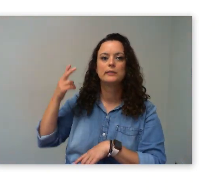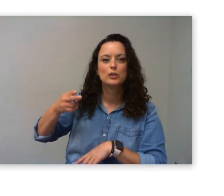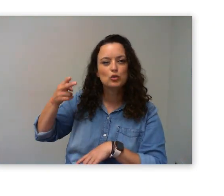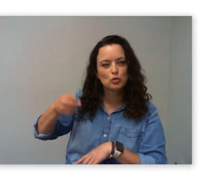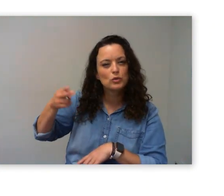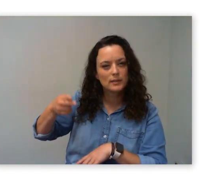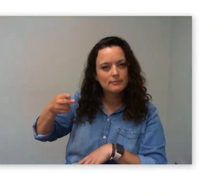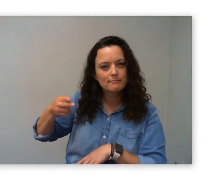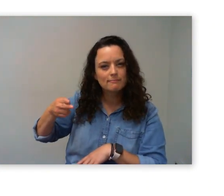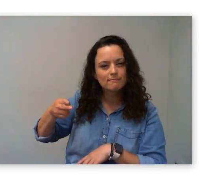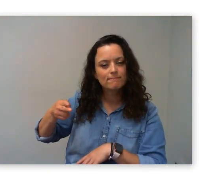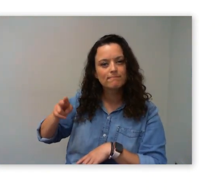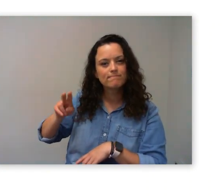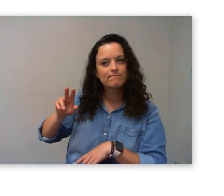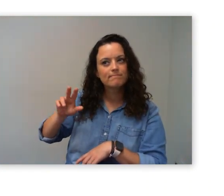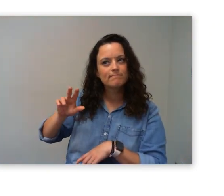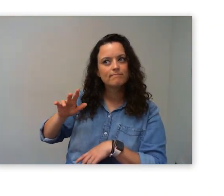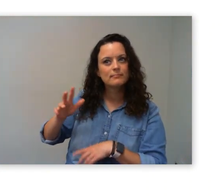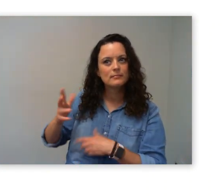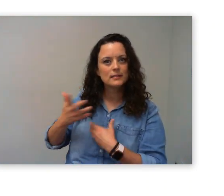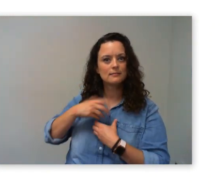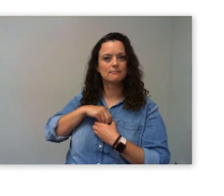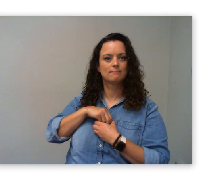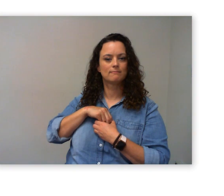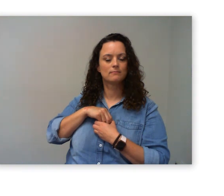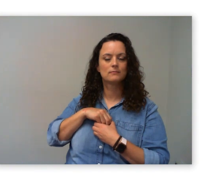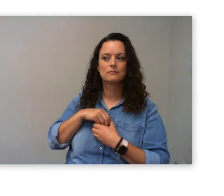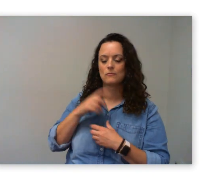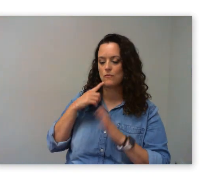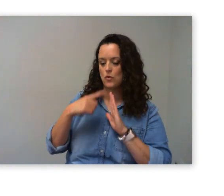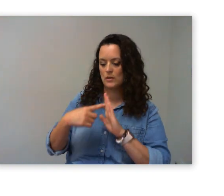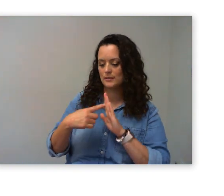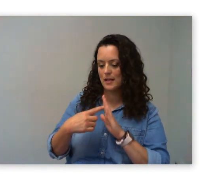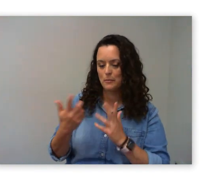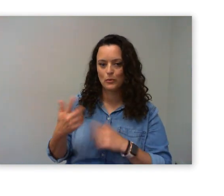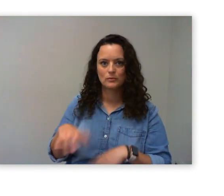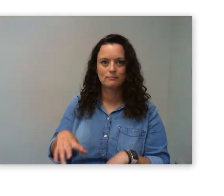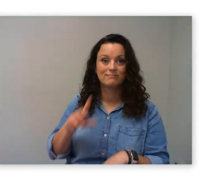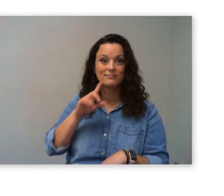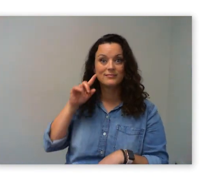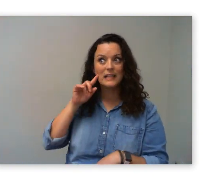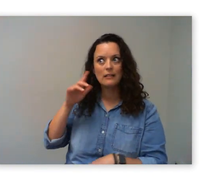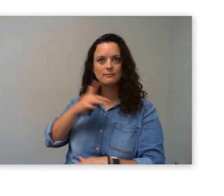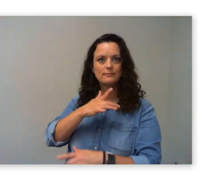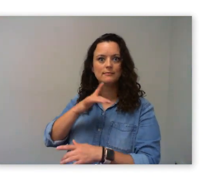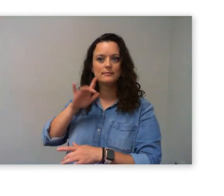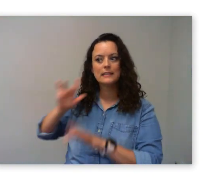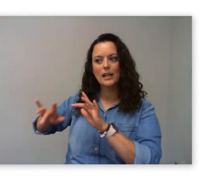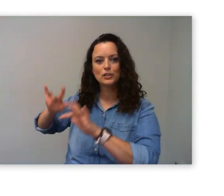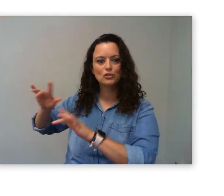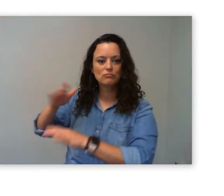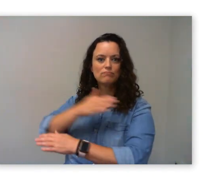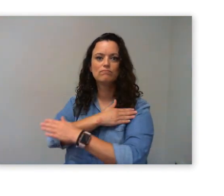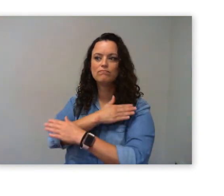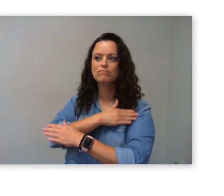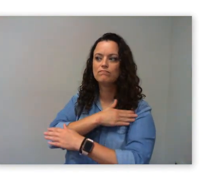um for instance um they'll touch to get each other's attention hearing people don't typically